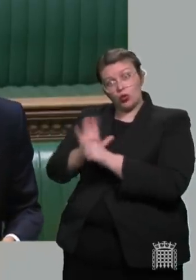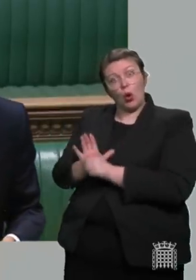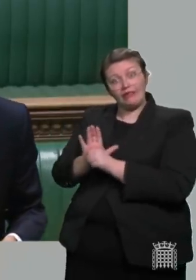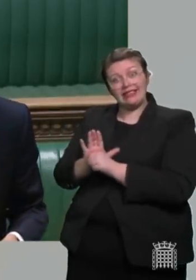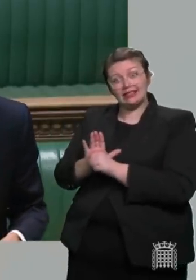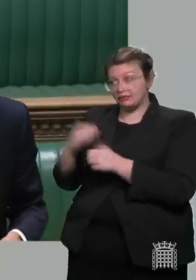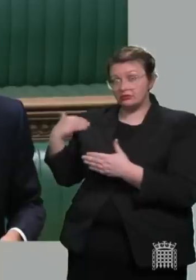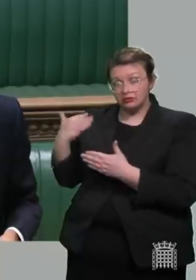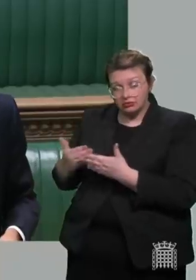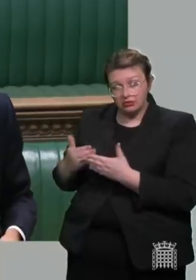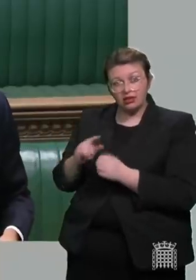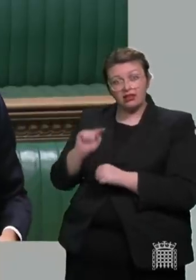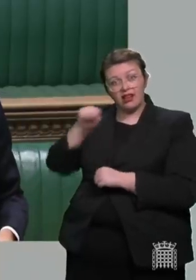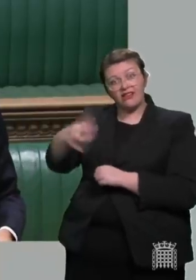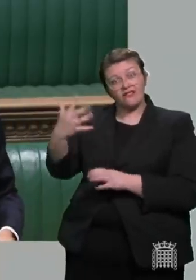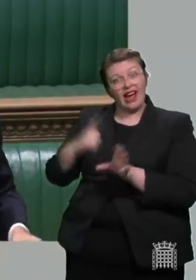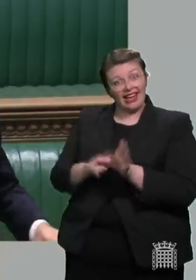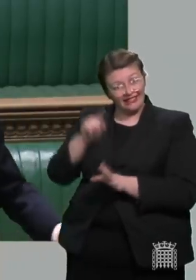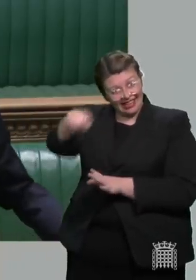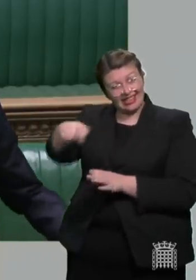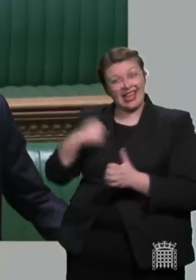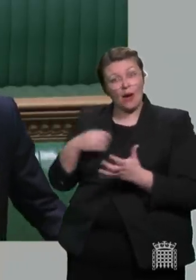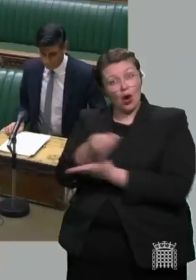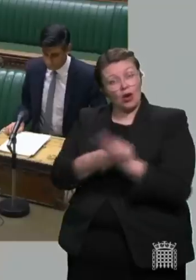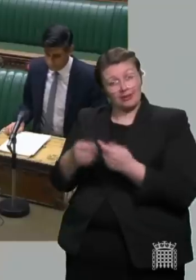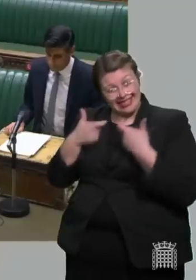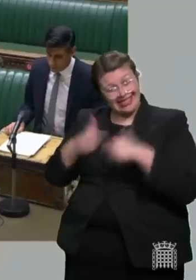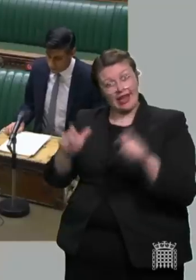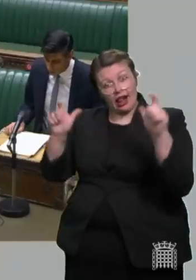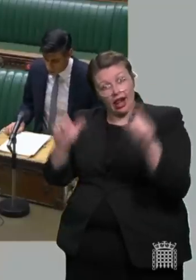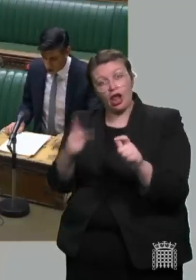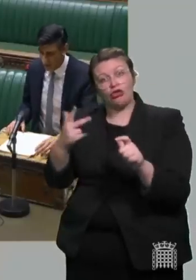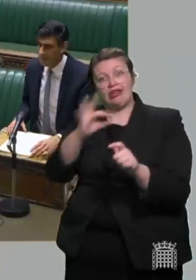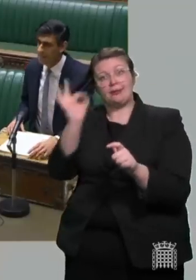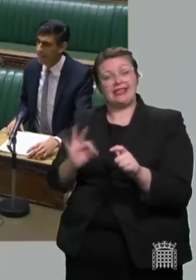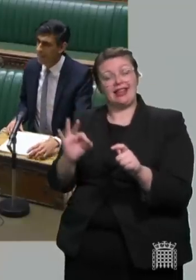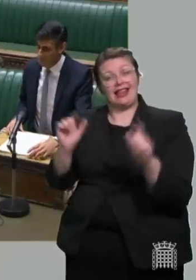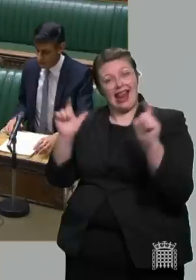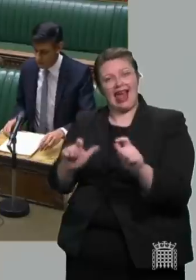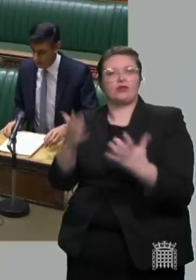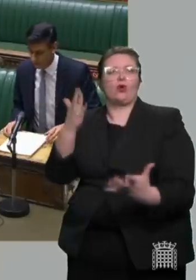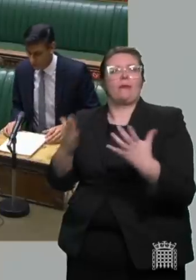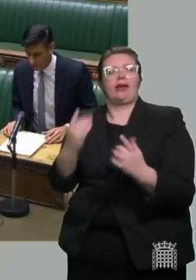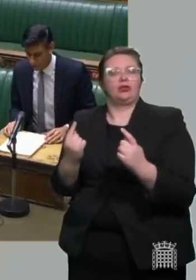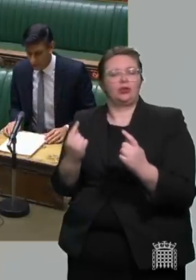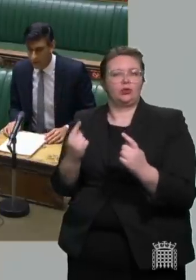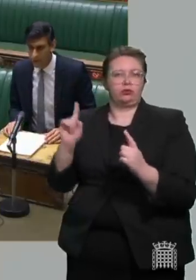will be 3% smaller than it would have been. Before I share the detail of the OBR’s forecasts,